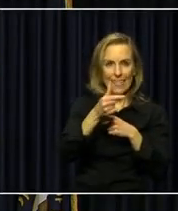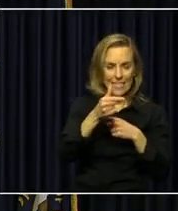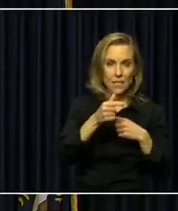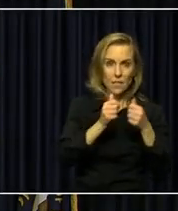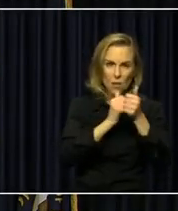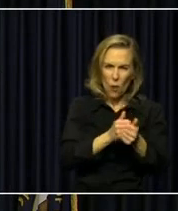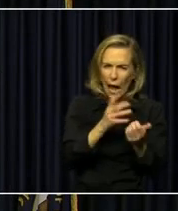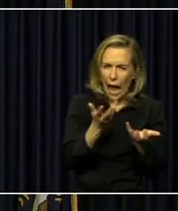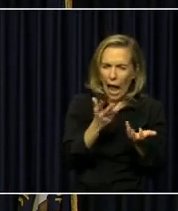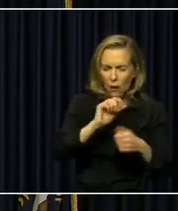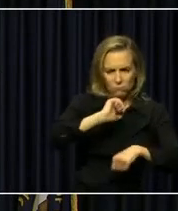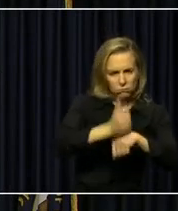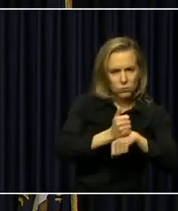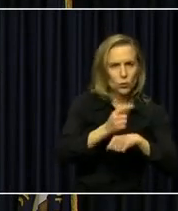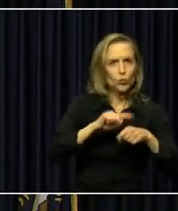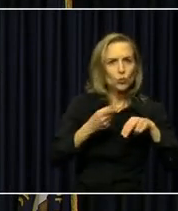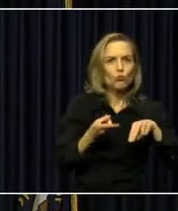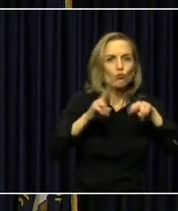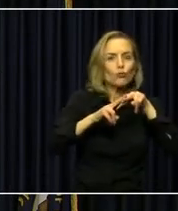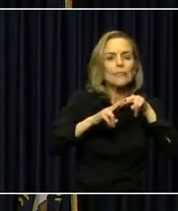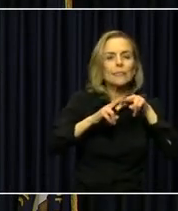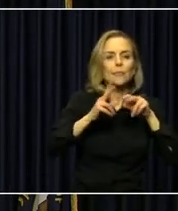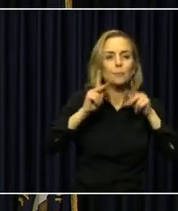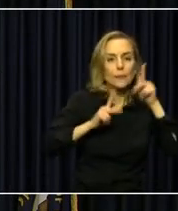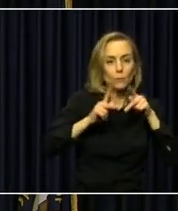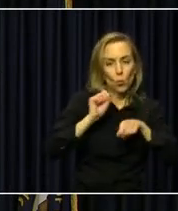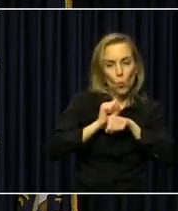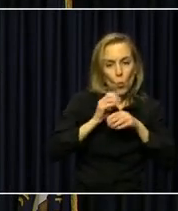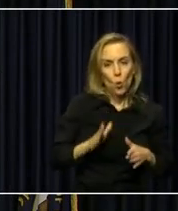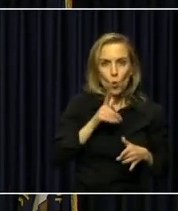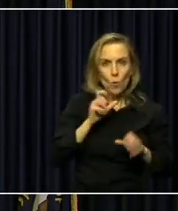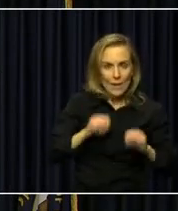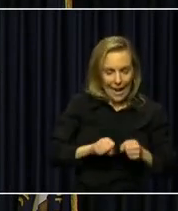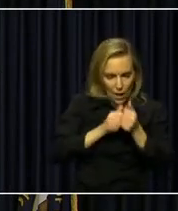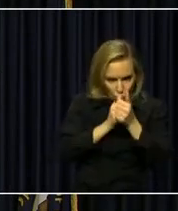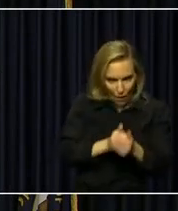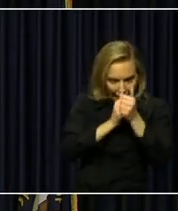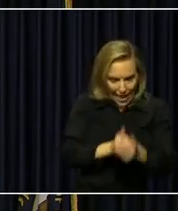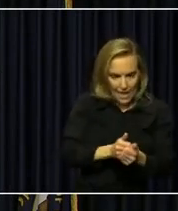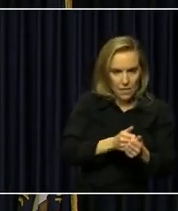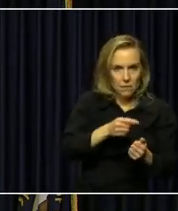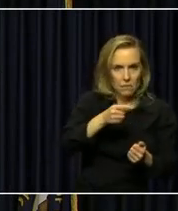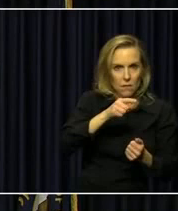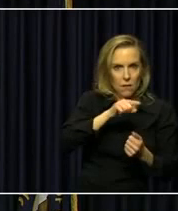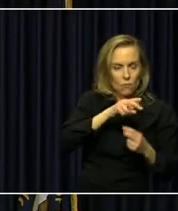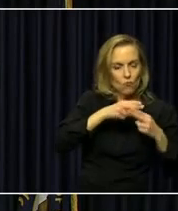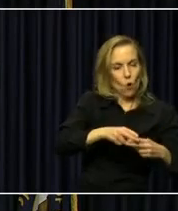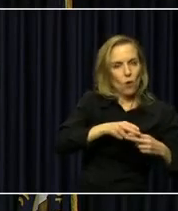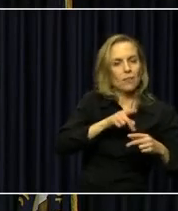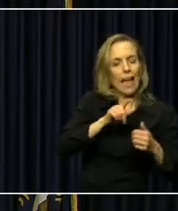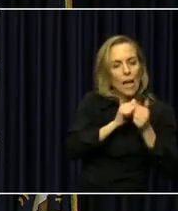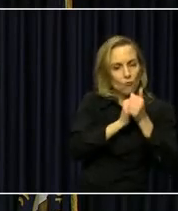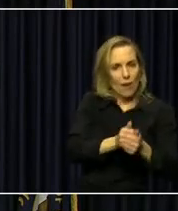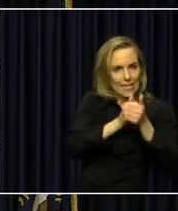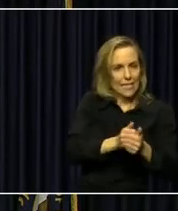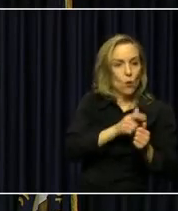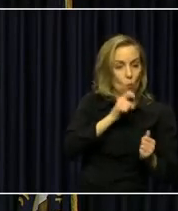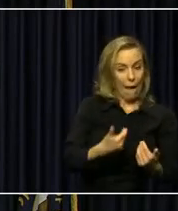YOU DON'T THINK ABOUT X NUMBER OF PEOPLE, YOU KNOW, IN ONE BUILDING DOING IT. YOU THINK ABOUT THE I. TYPE OF